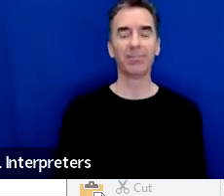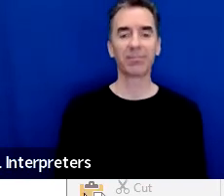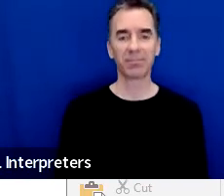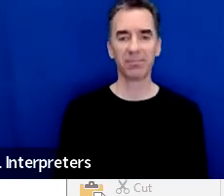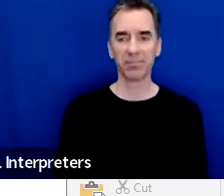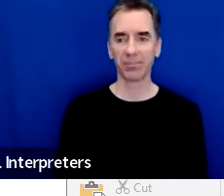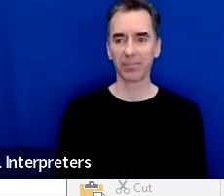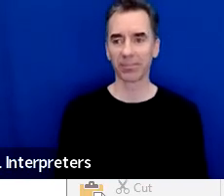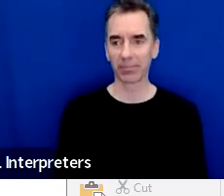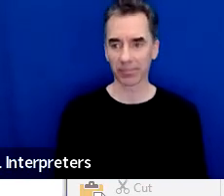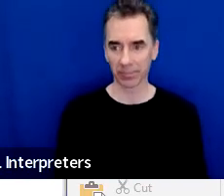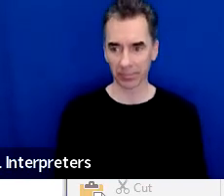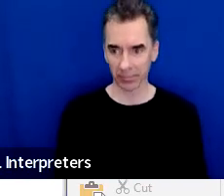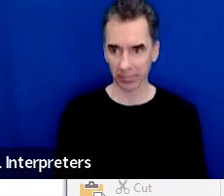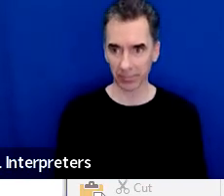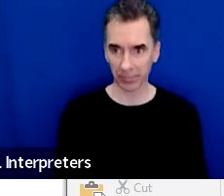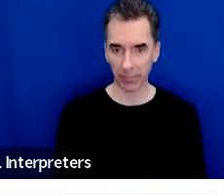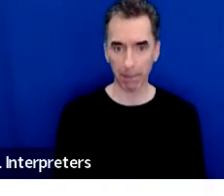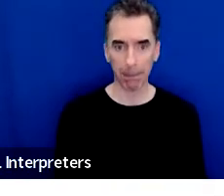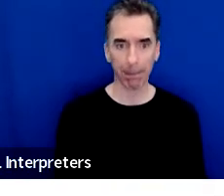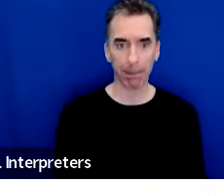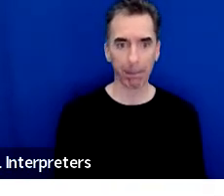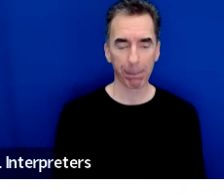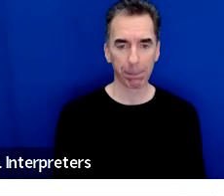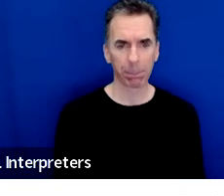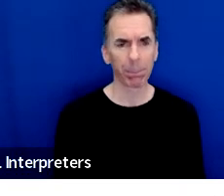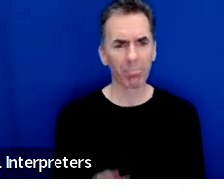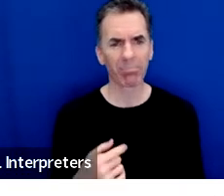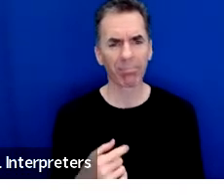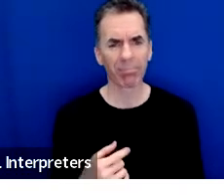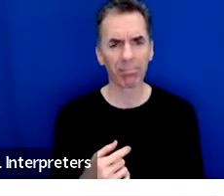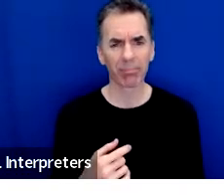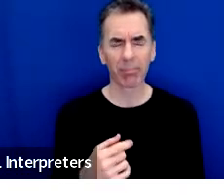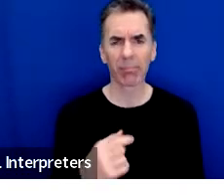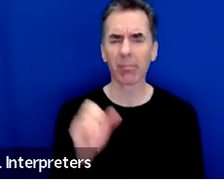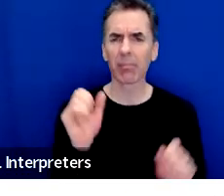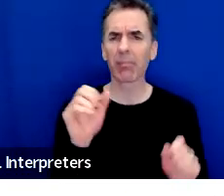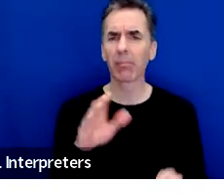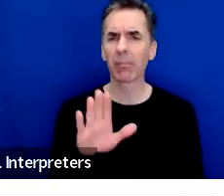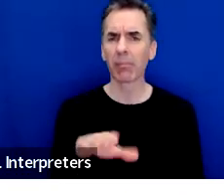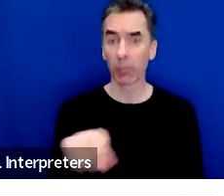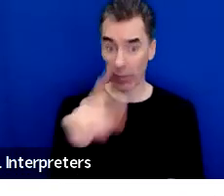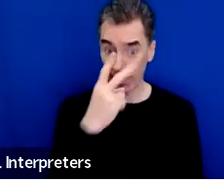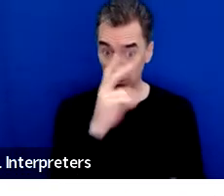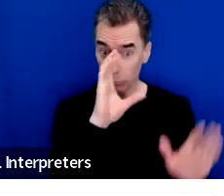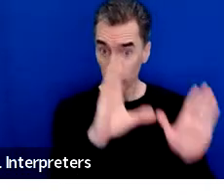oh, I don't see the little green thing. Are you looking at a picture of a little chimpanzee?